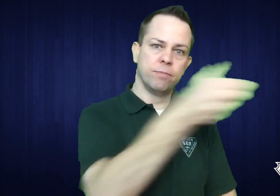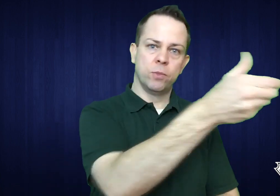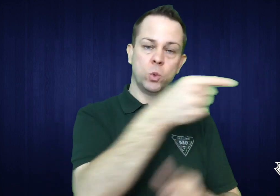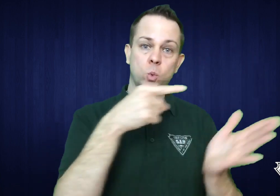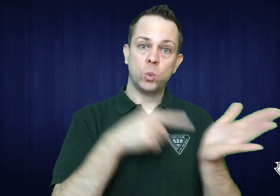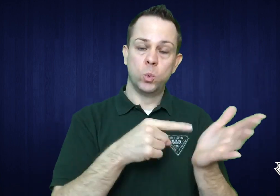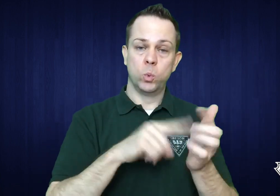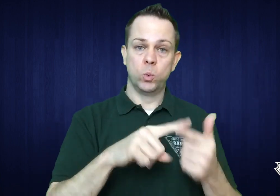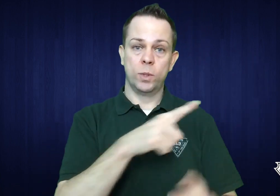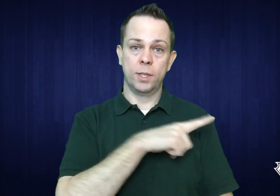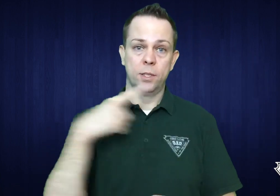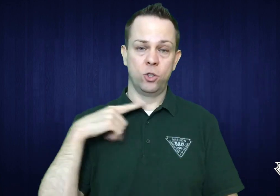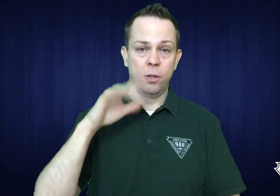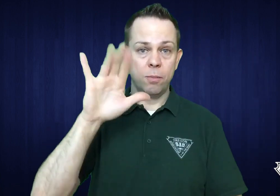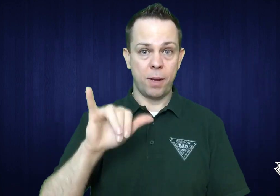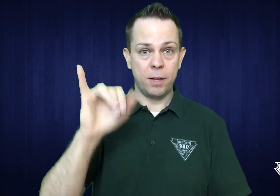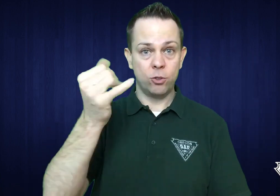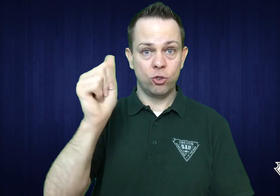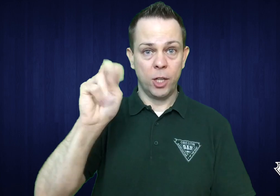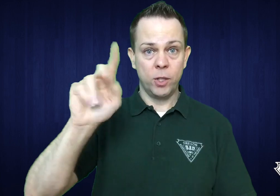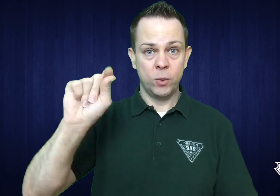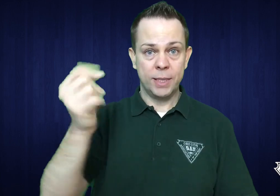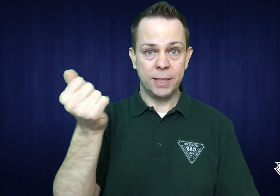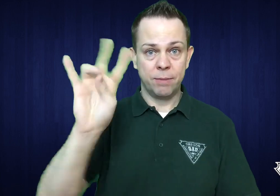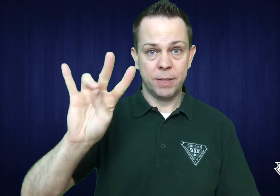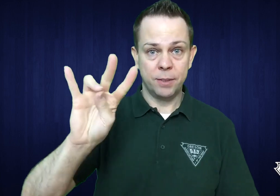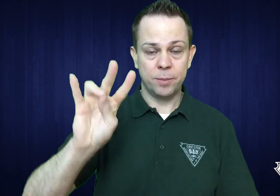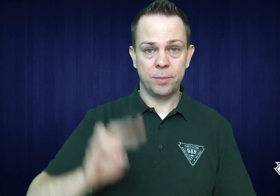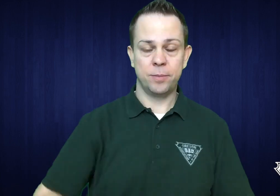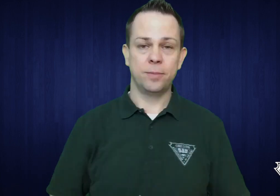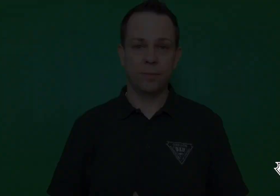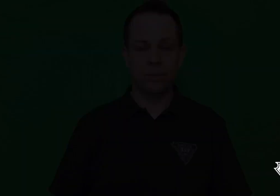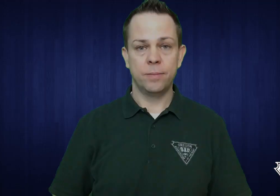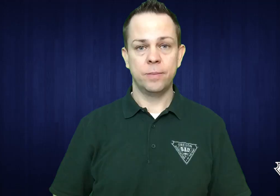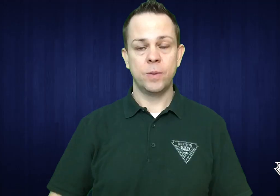for the legislature which is due to them by January 2017.